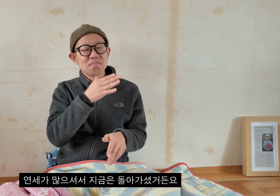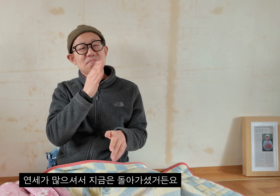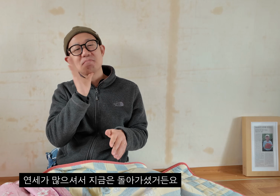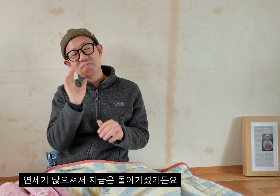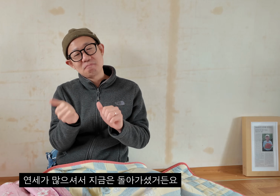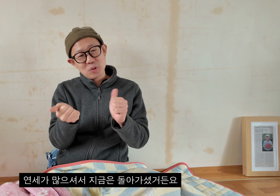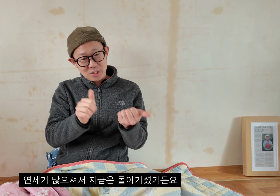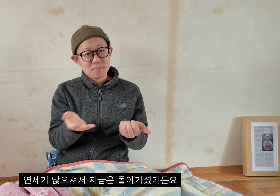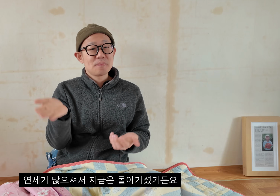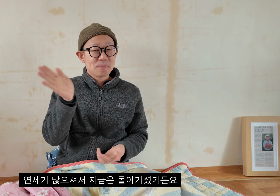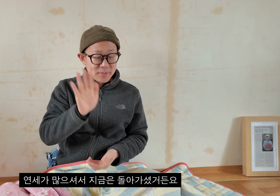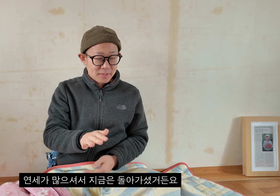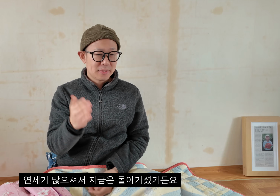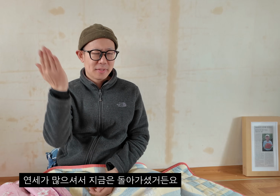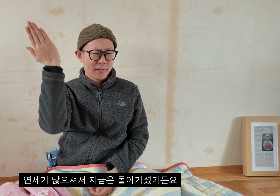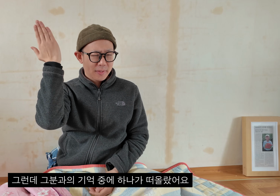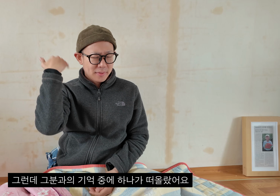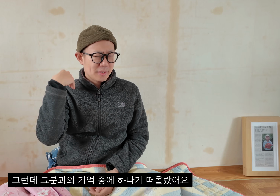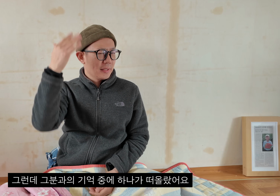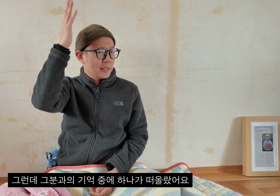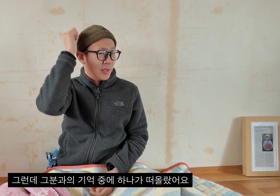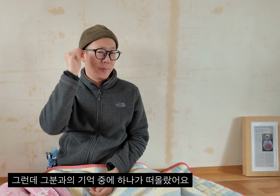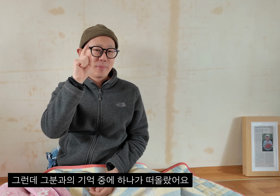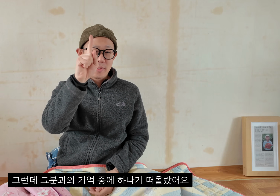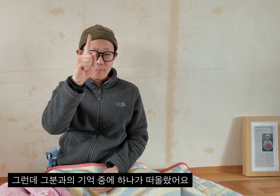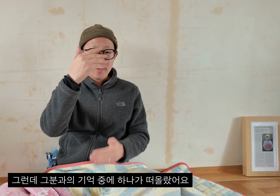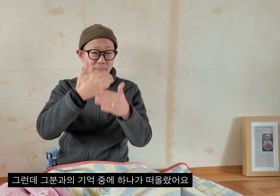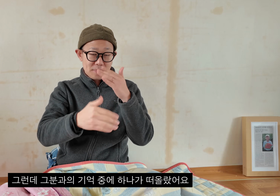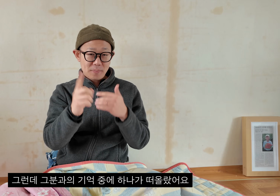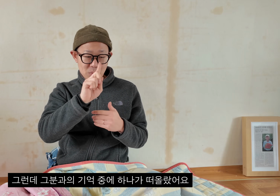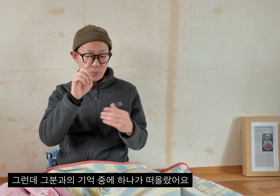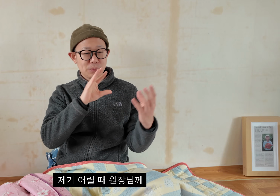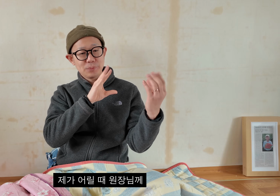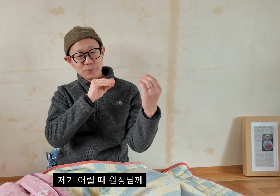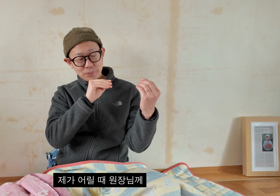He passed away. But I remember asking him,